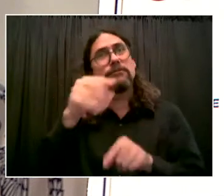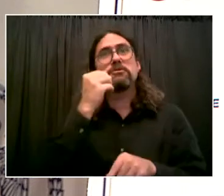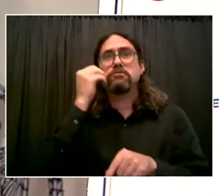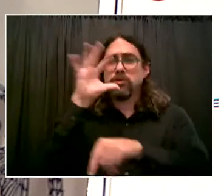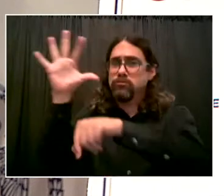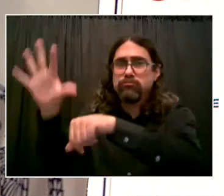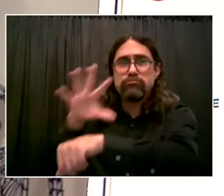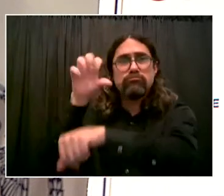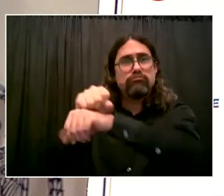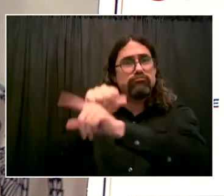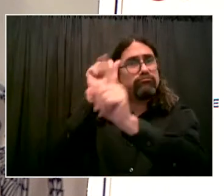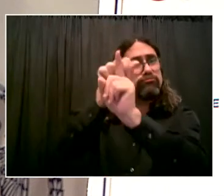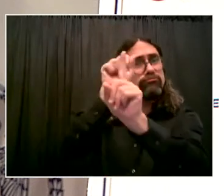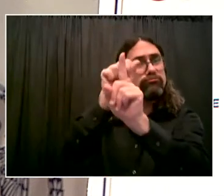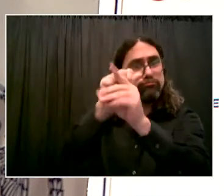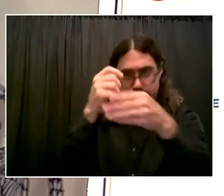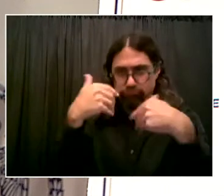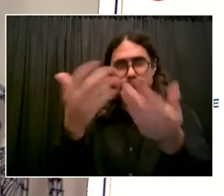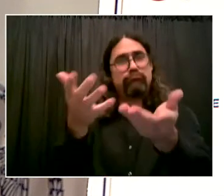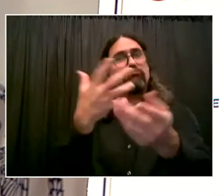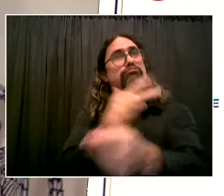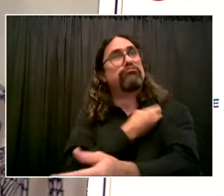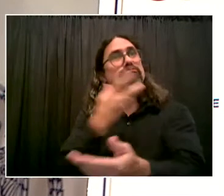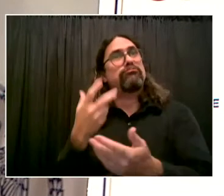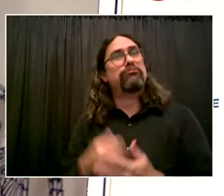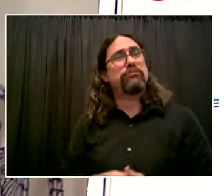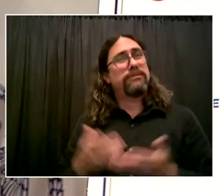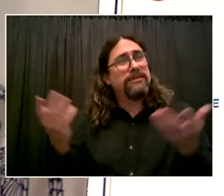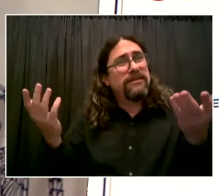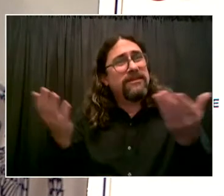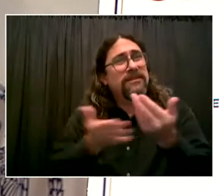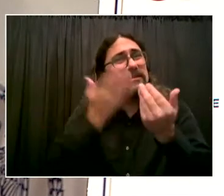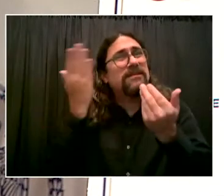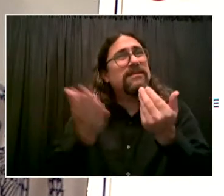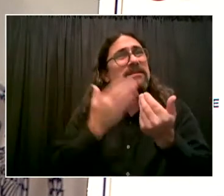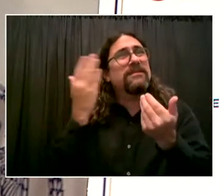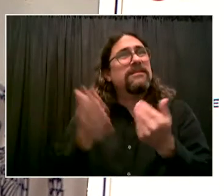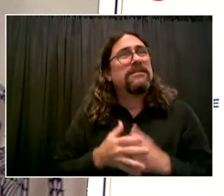HERE AT THIS POINT? THIS IS GETTING INSANE. IF YOU NEEDED,